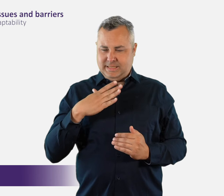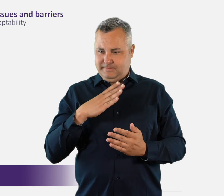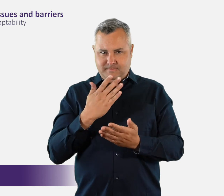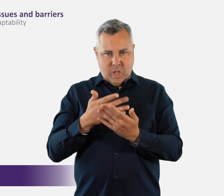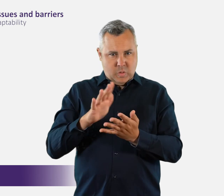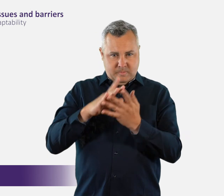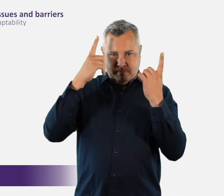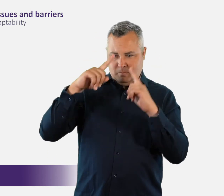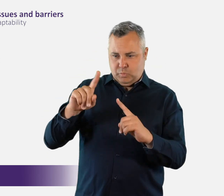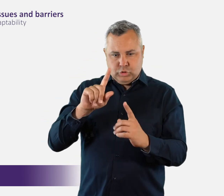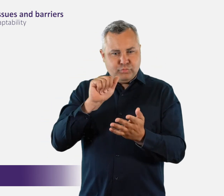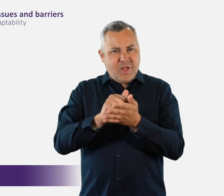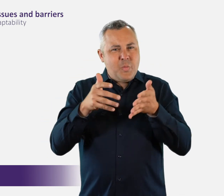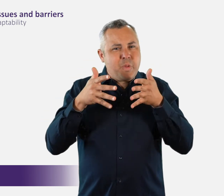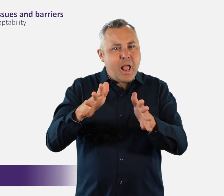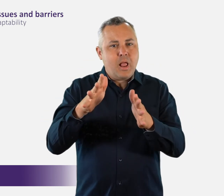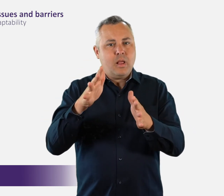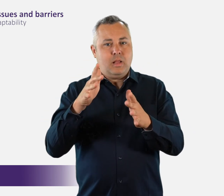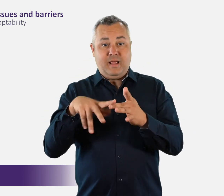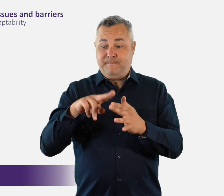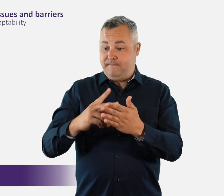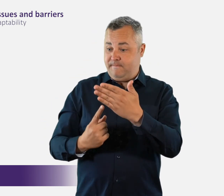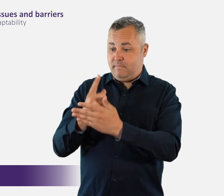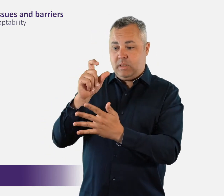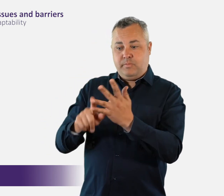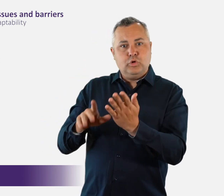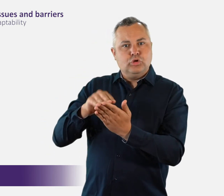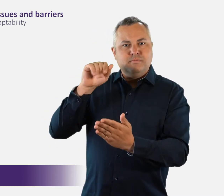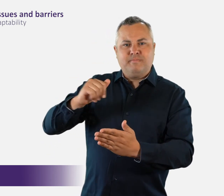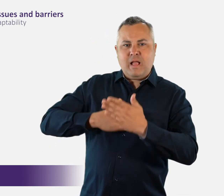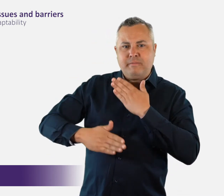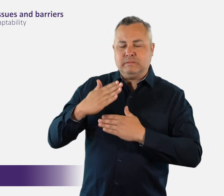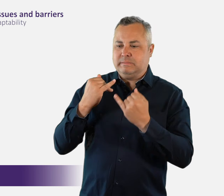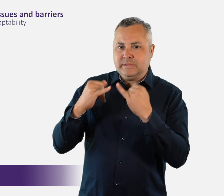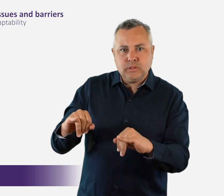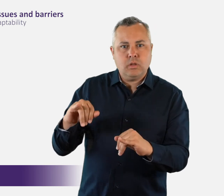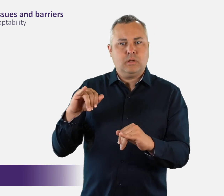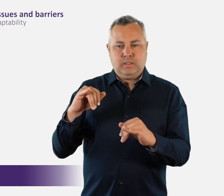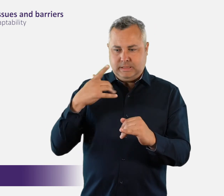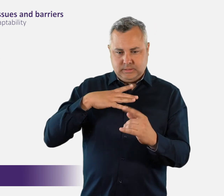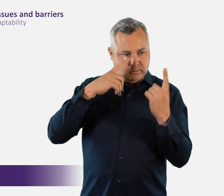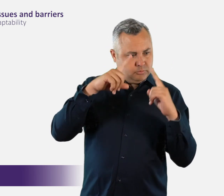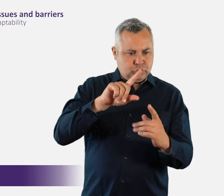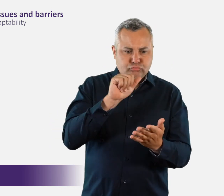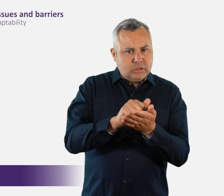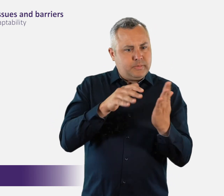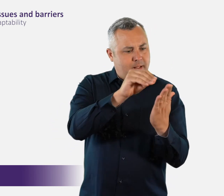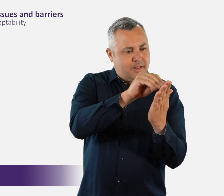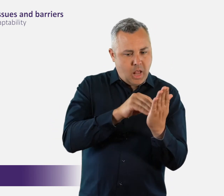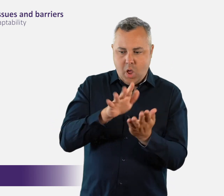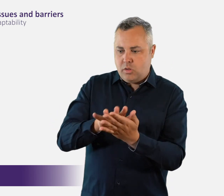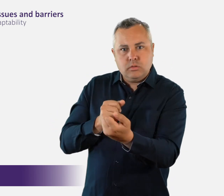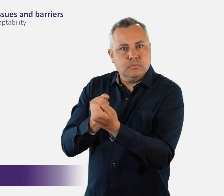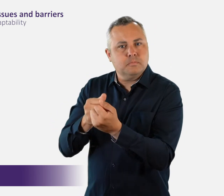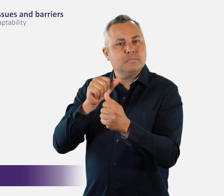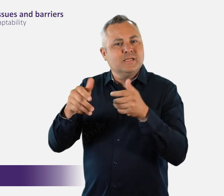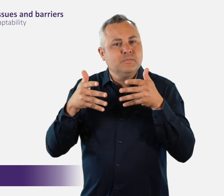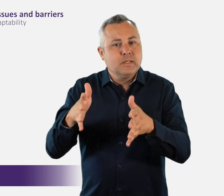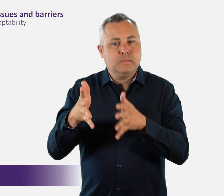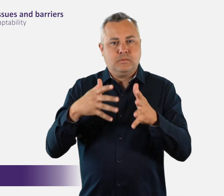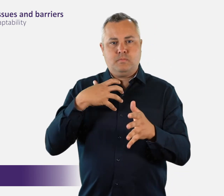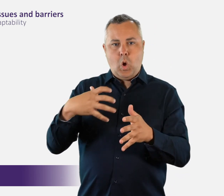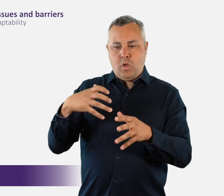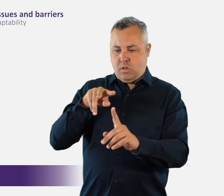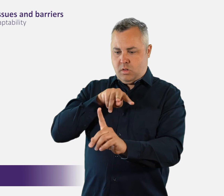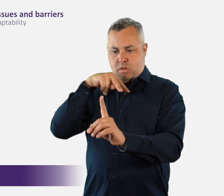Good practice models for responding to behaviours of concern and supporting students with disability -